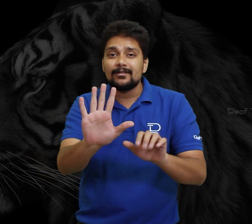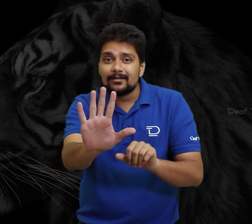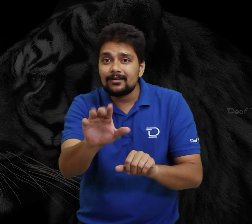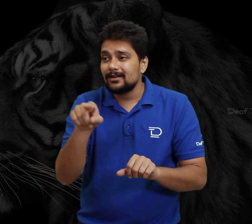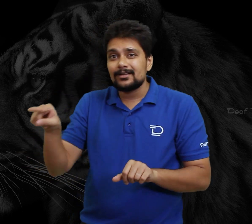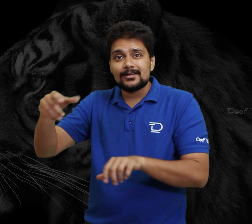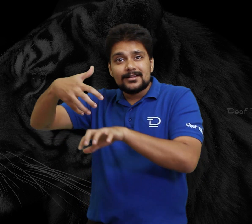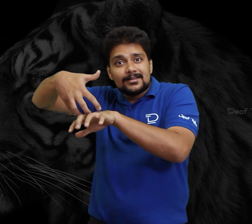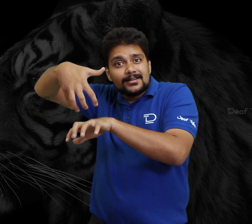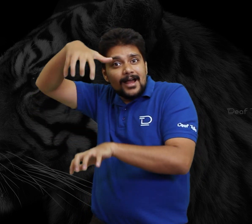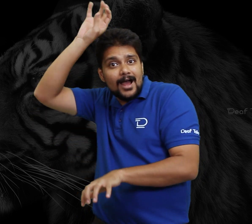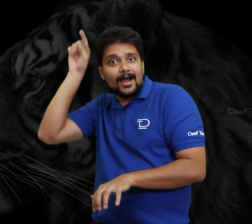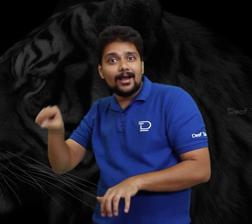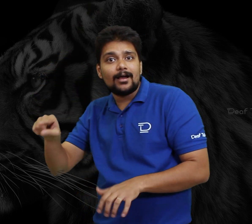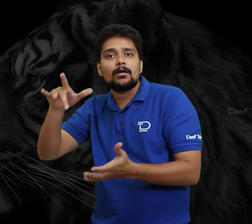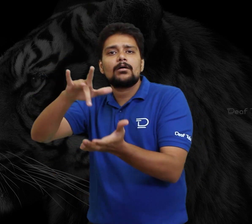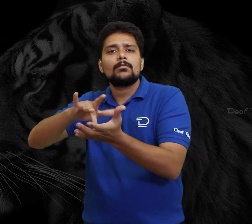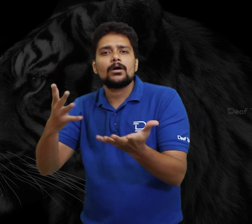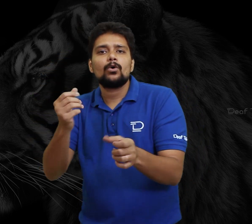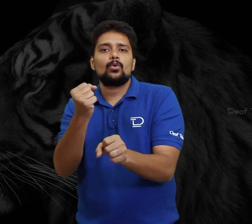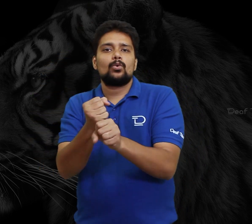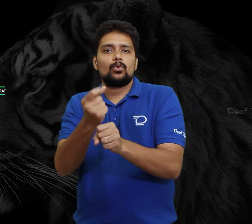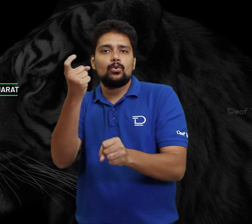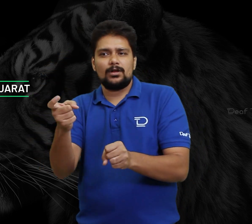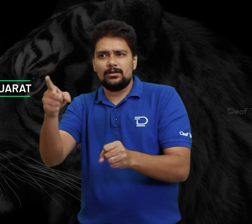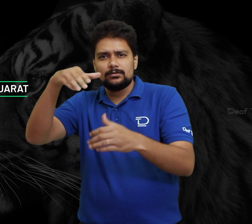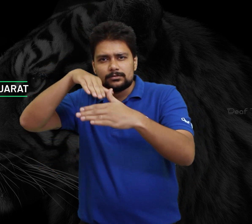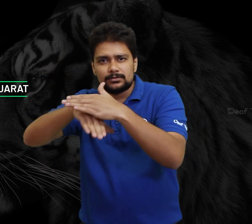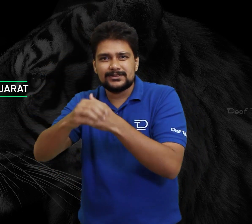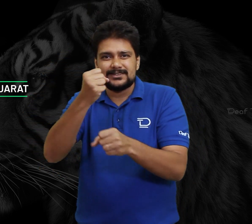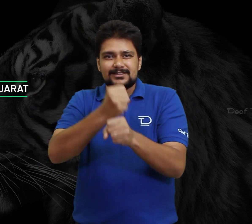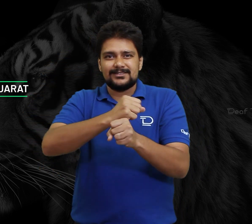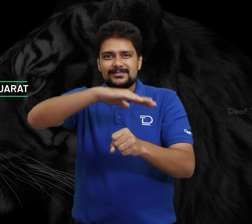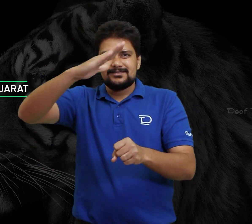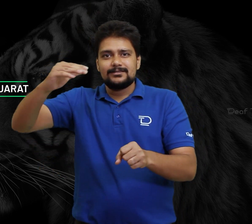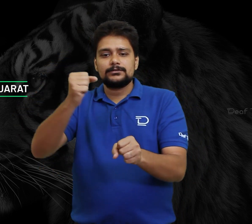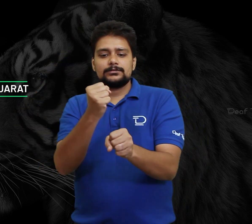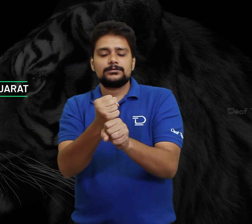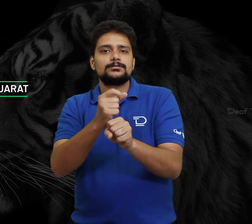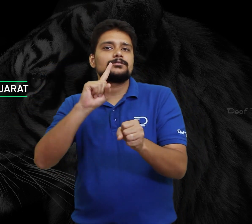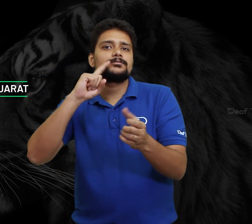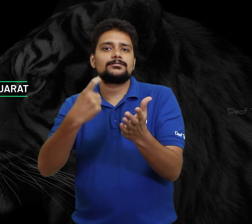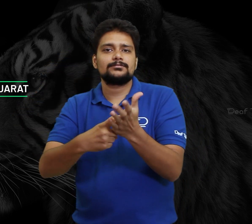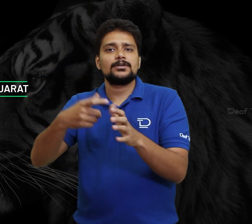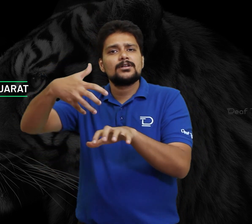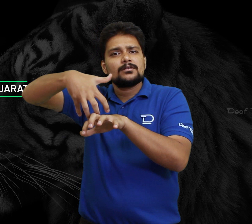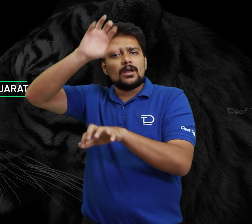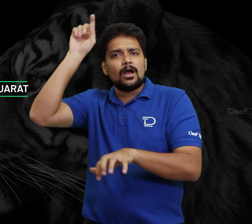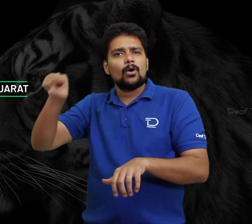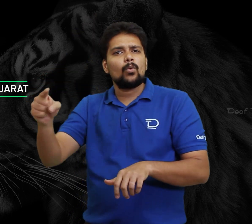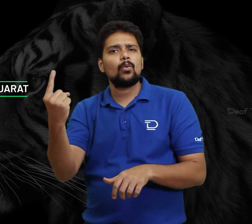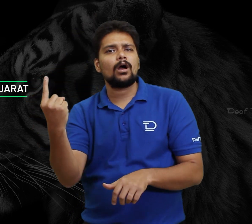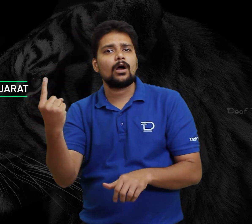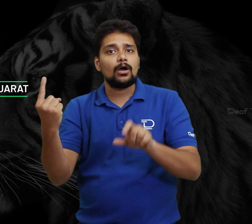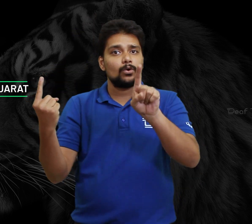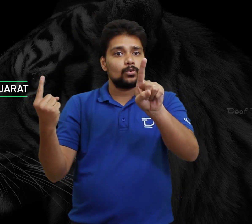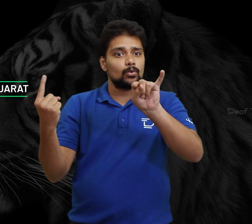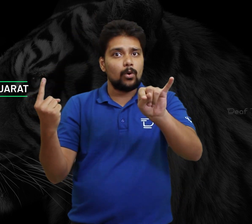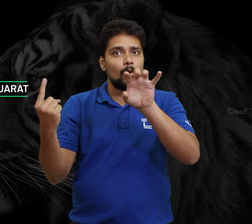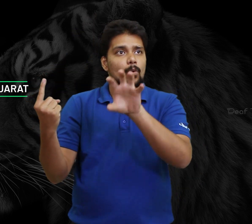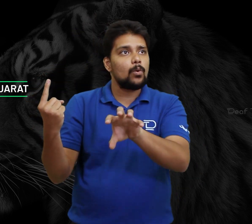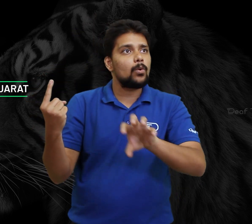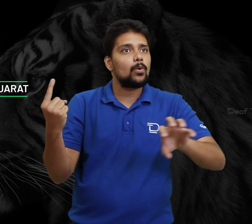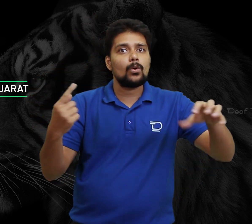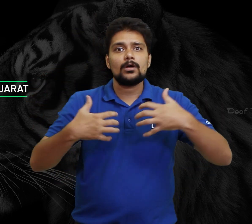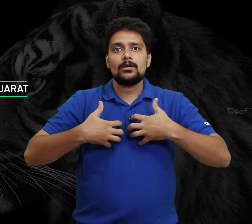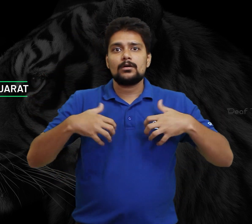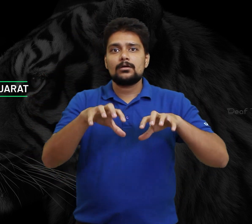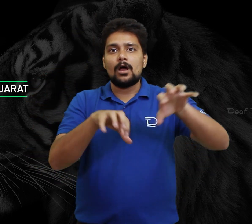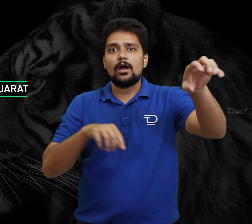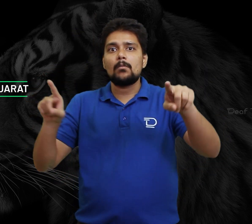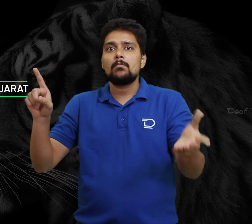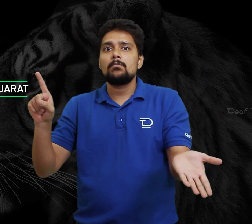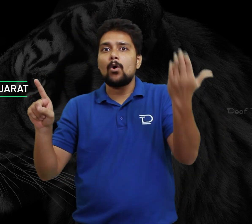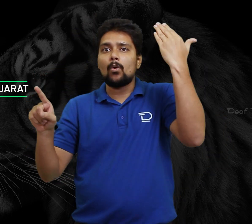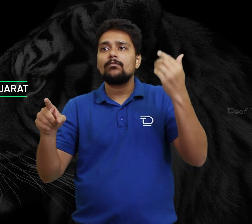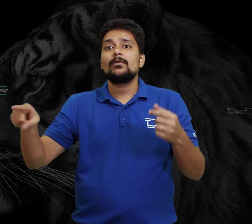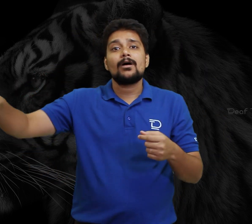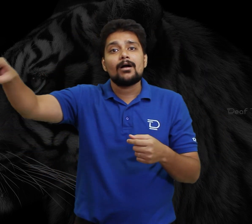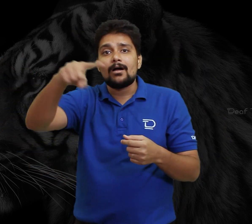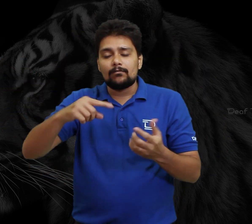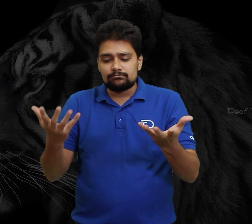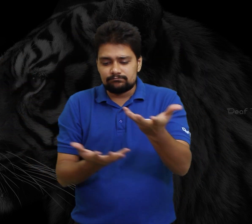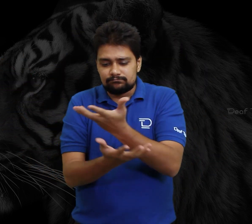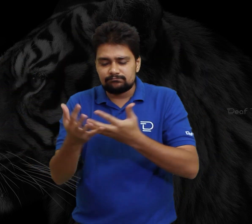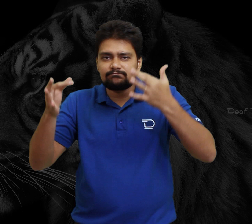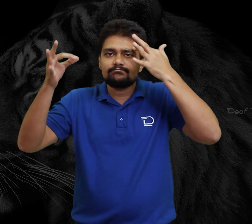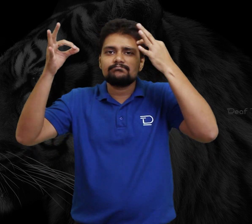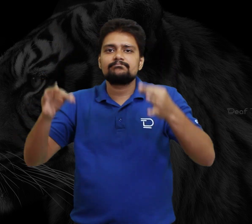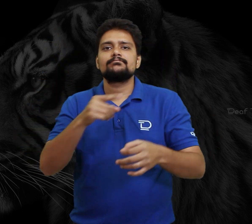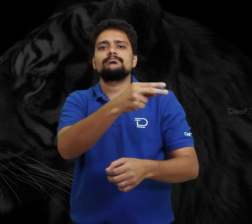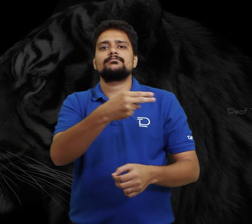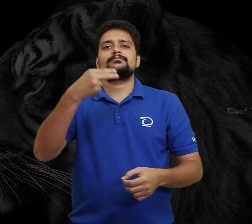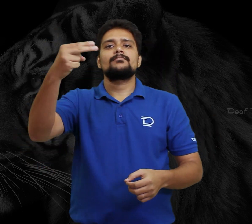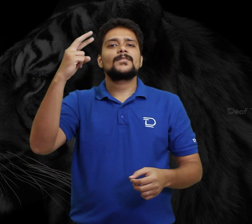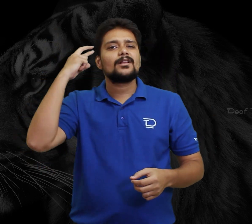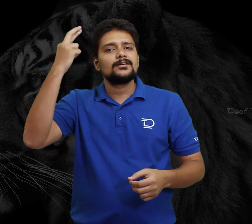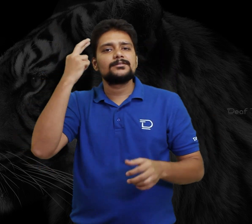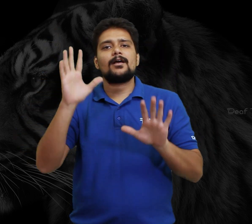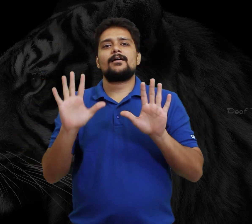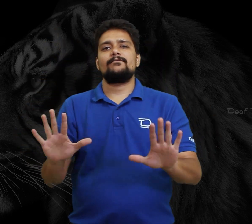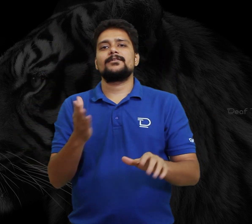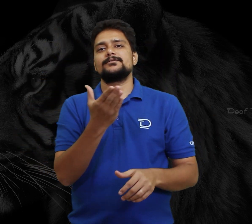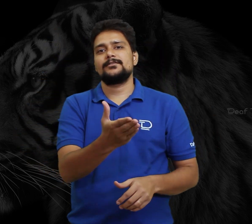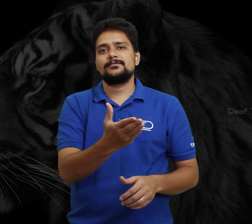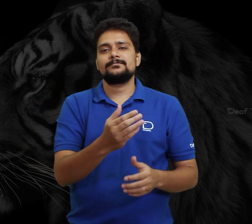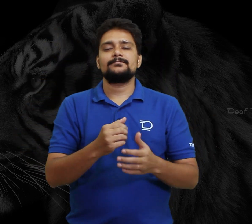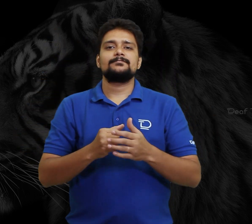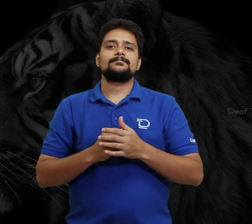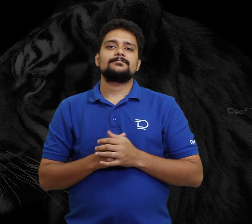while the Asiatic lion was found only in Gir in Gujarat.So they changed.